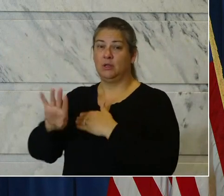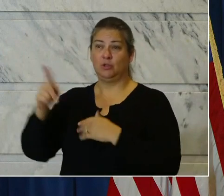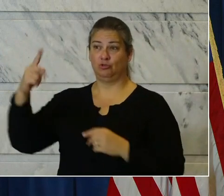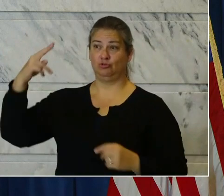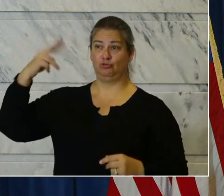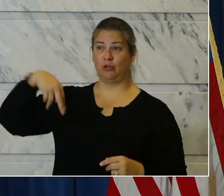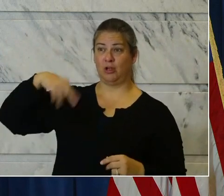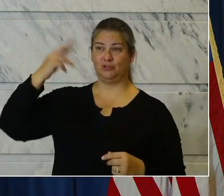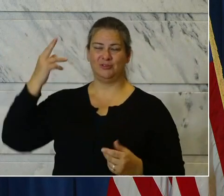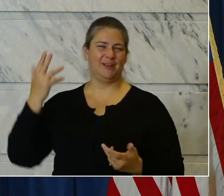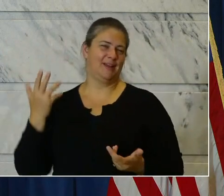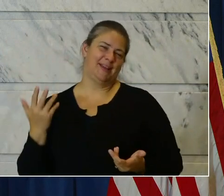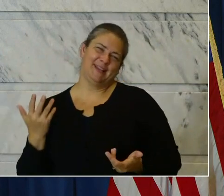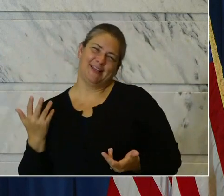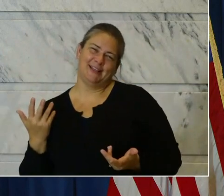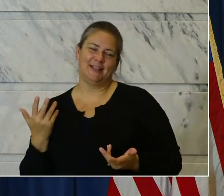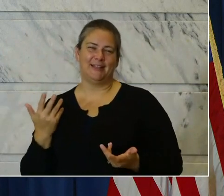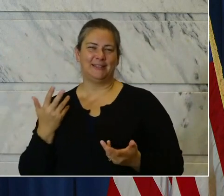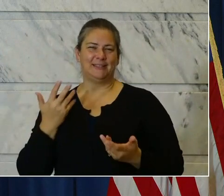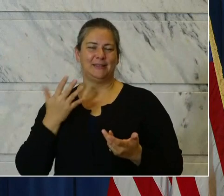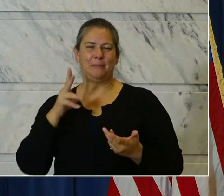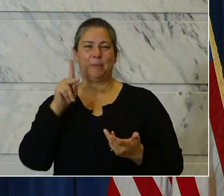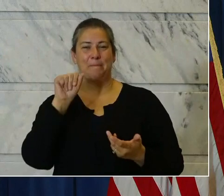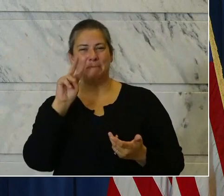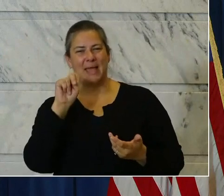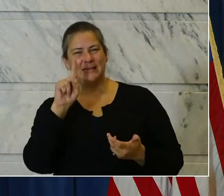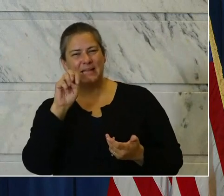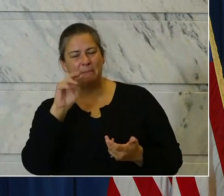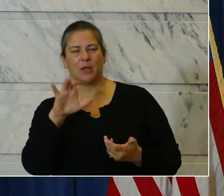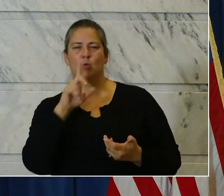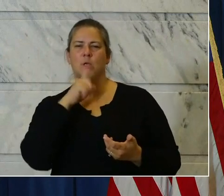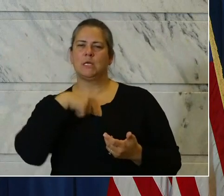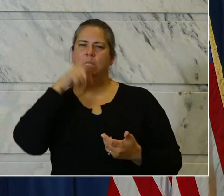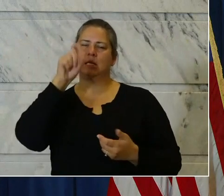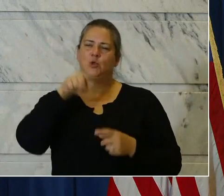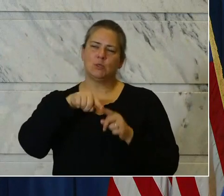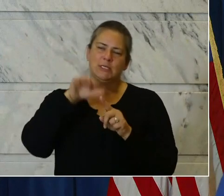TIME IN THEIR LIVES BY THE SAME STANDARDS WEEK WE JUDGE OTHERS